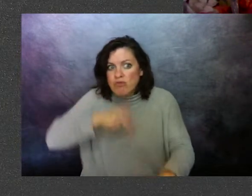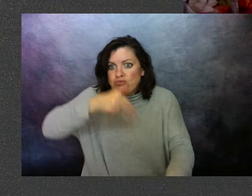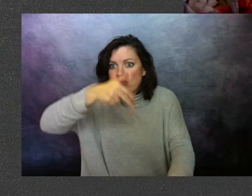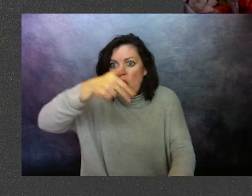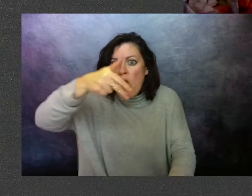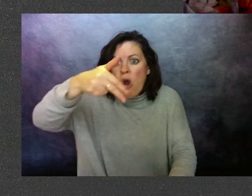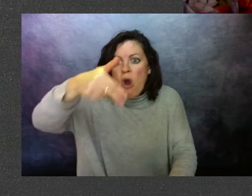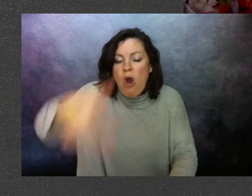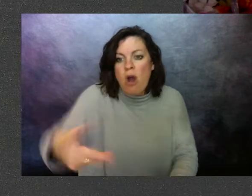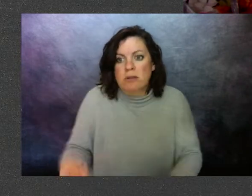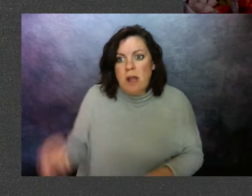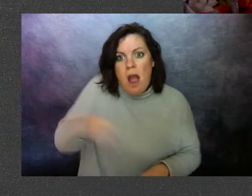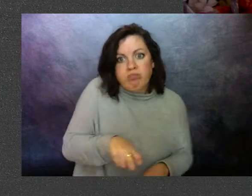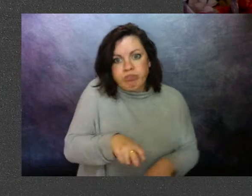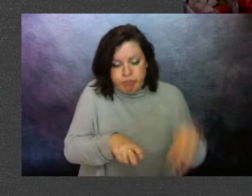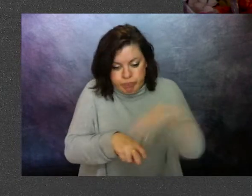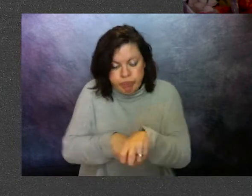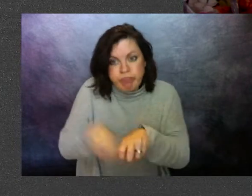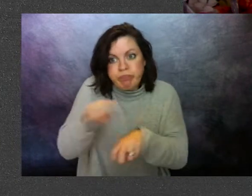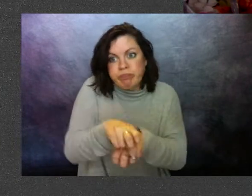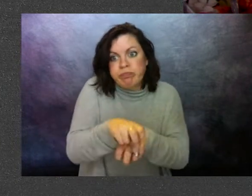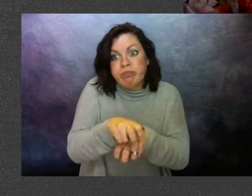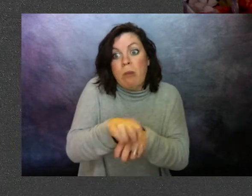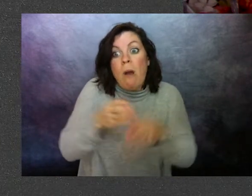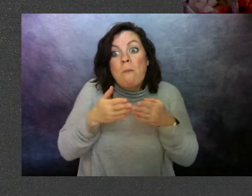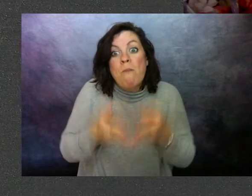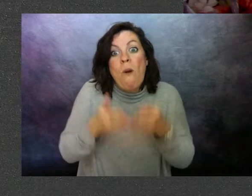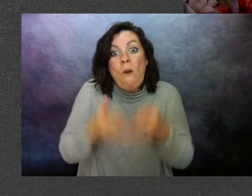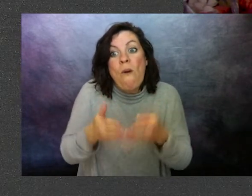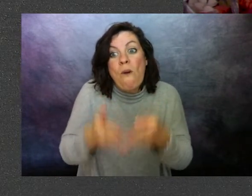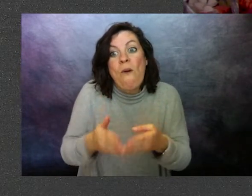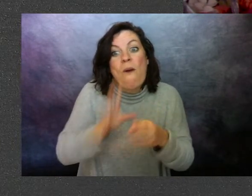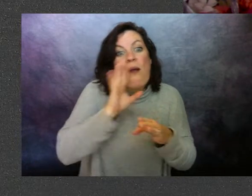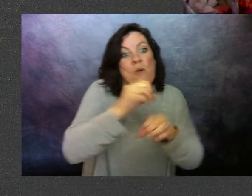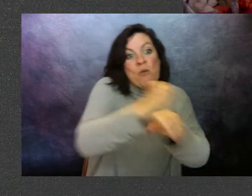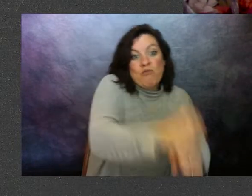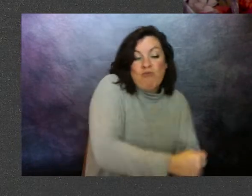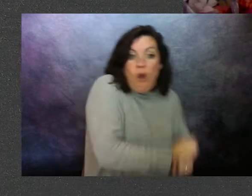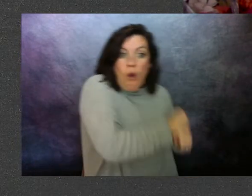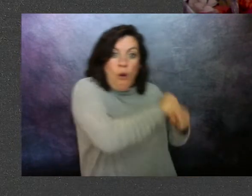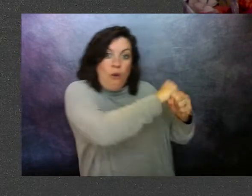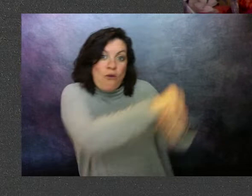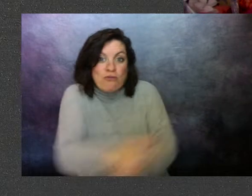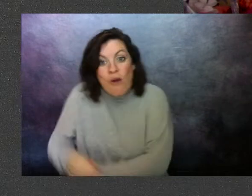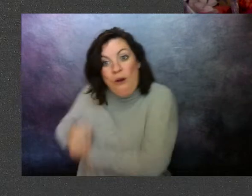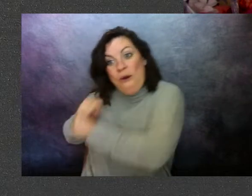Okay, we are hopping into our boat and we are paddling across. Here we go.